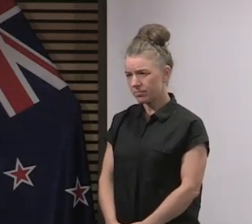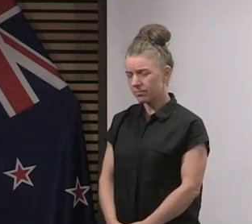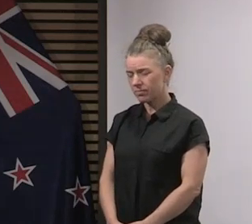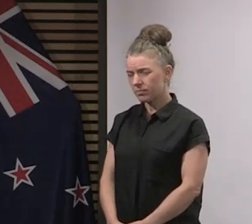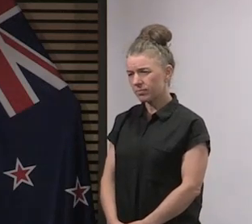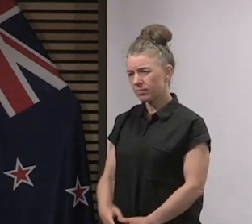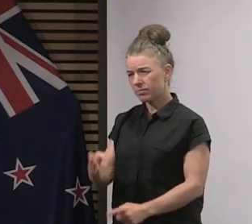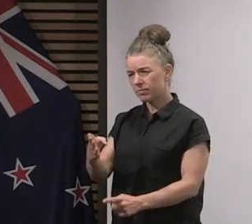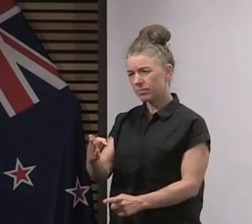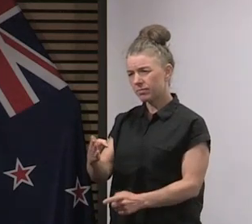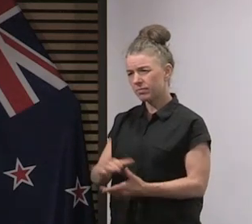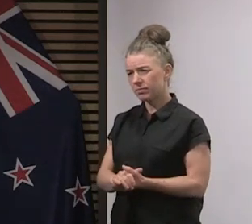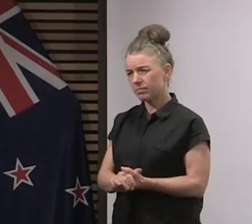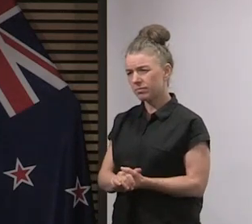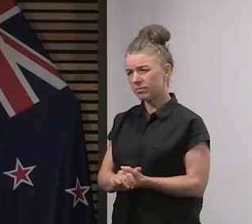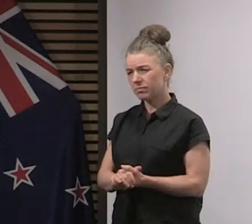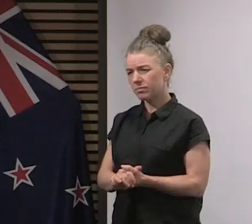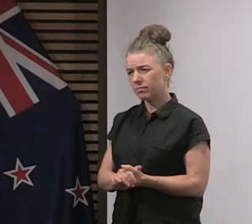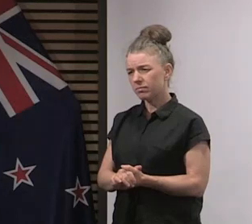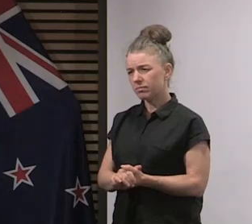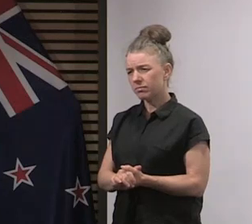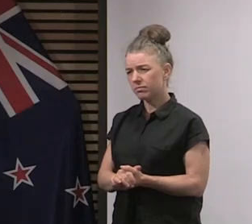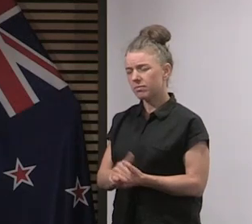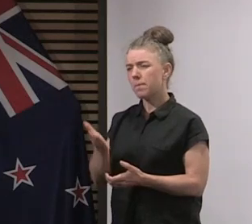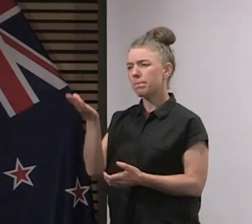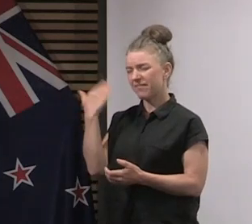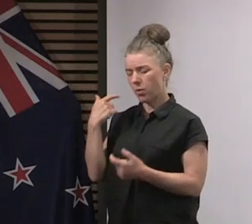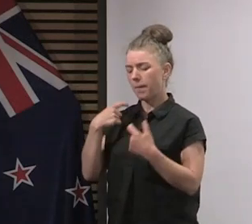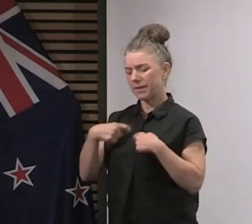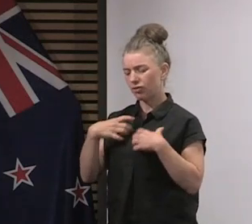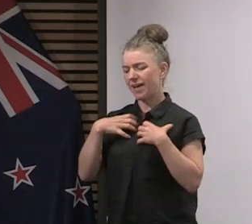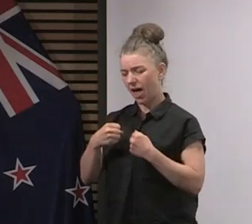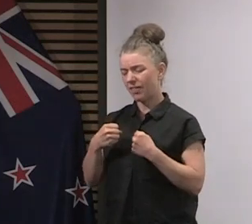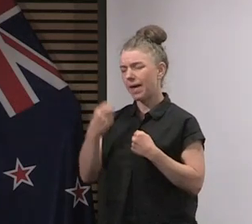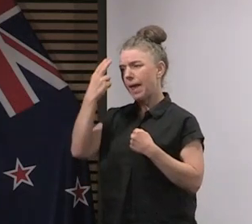Quite, I agree.